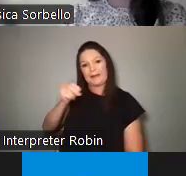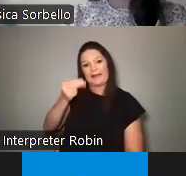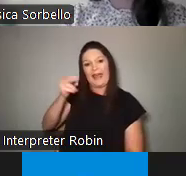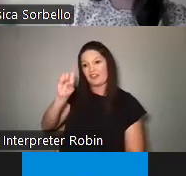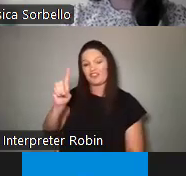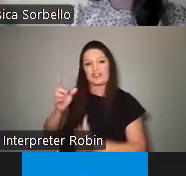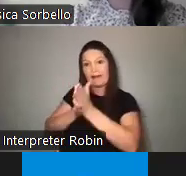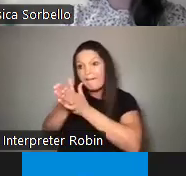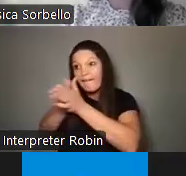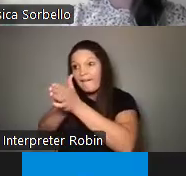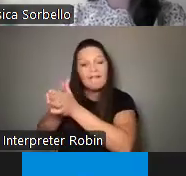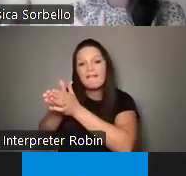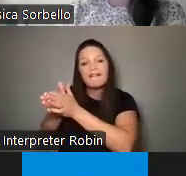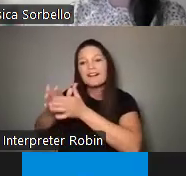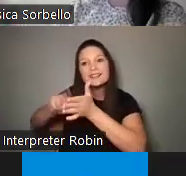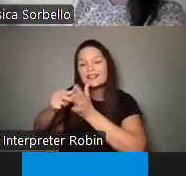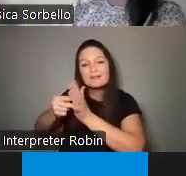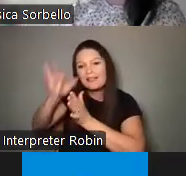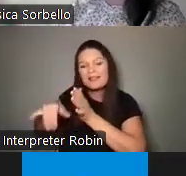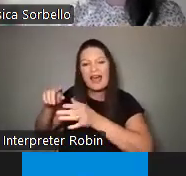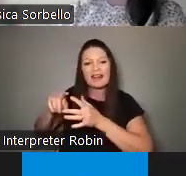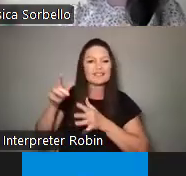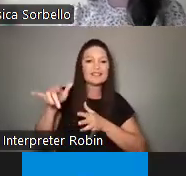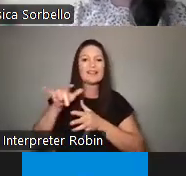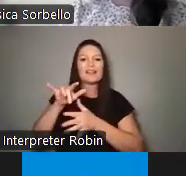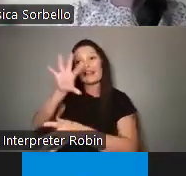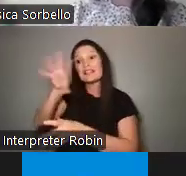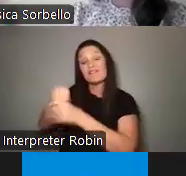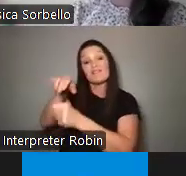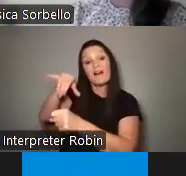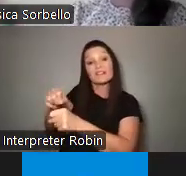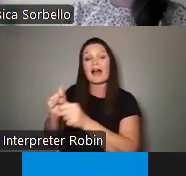simpler level. And again, the idea that we need